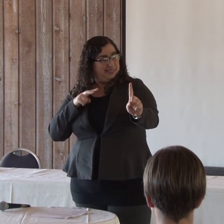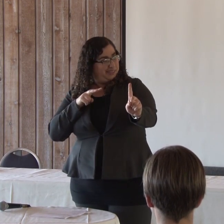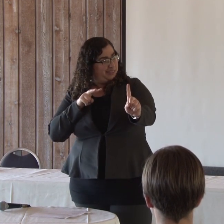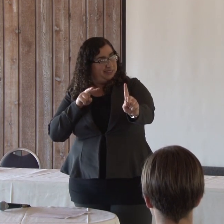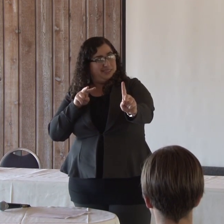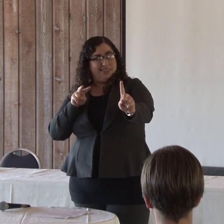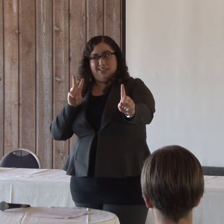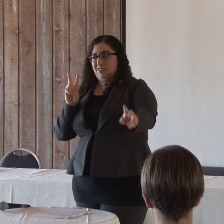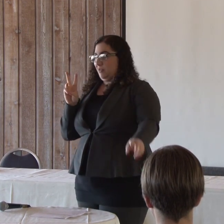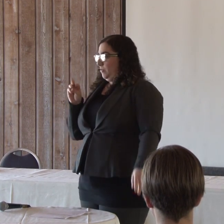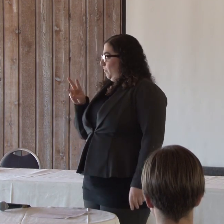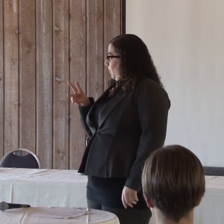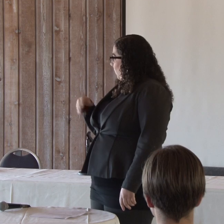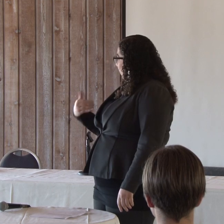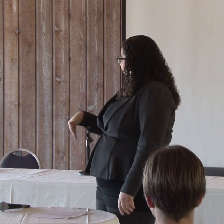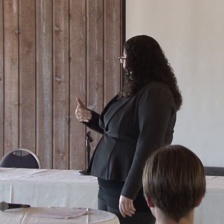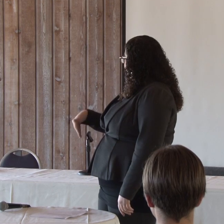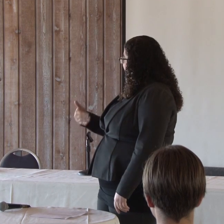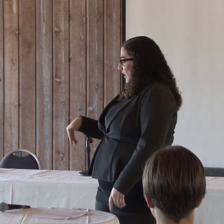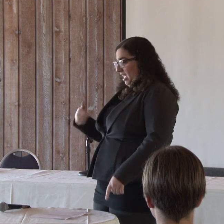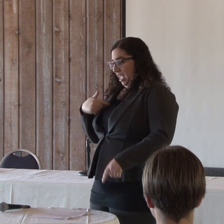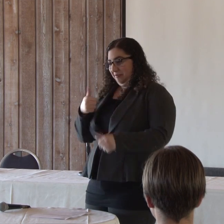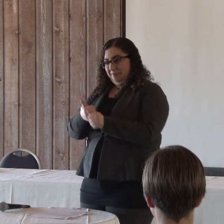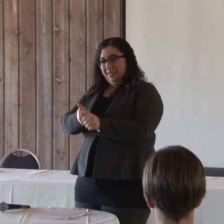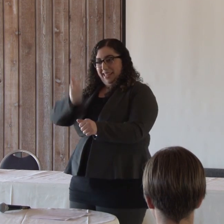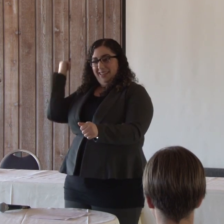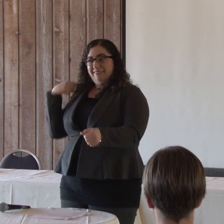doing good girl. And she was walking in the water next to me and I remember